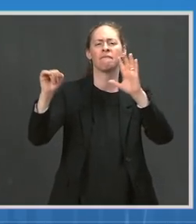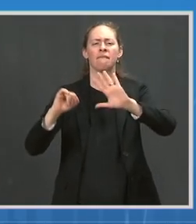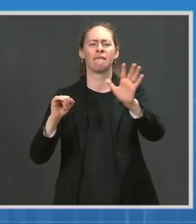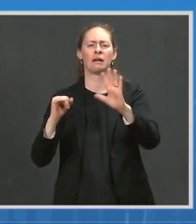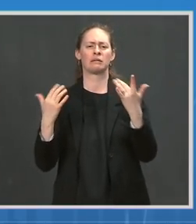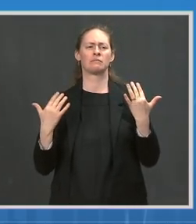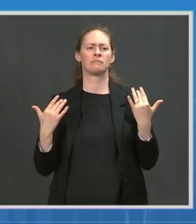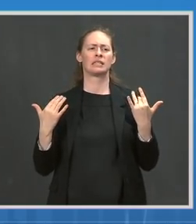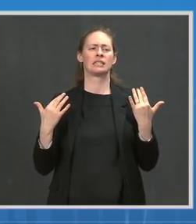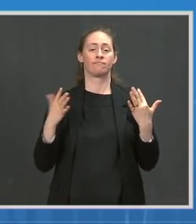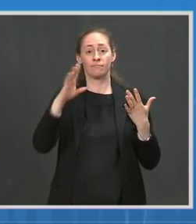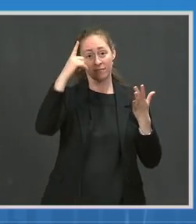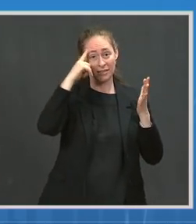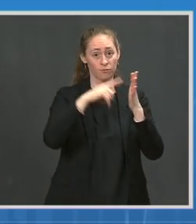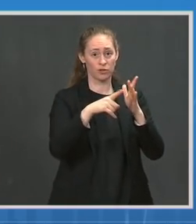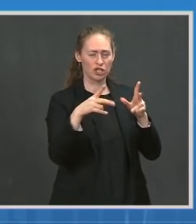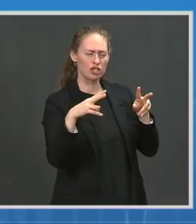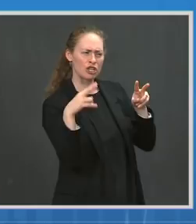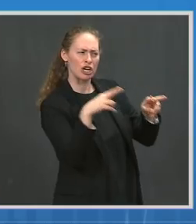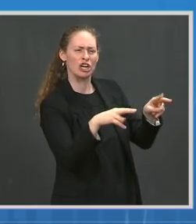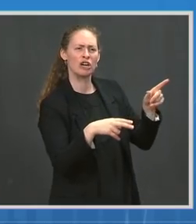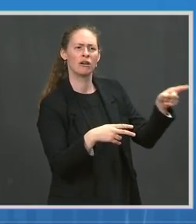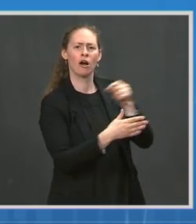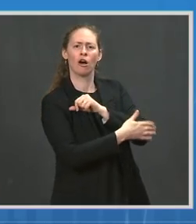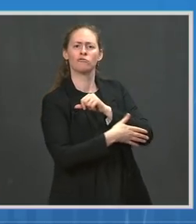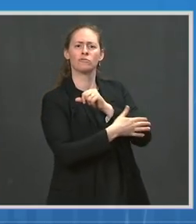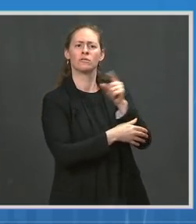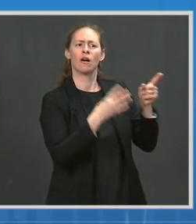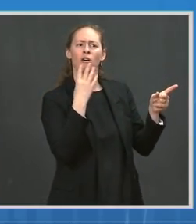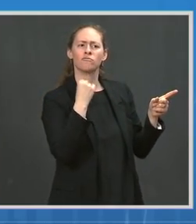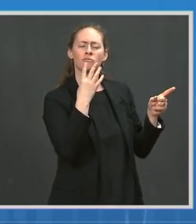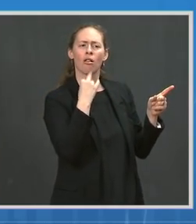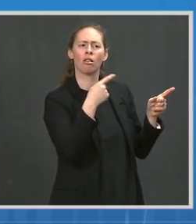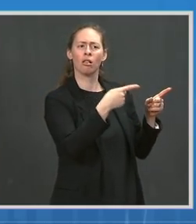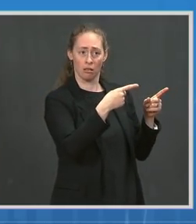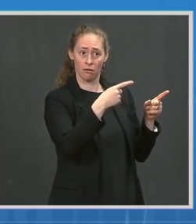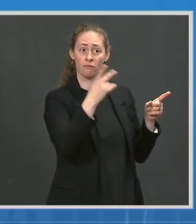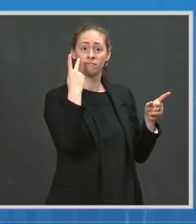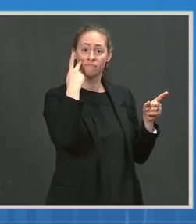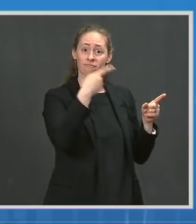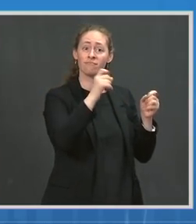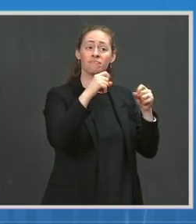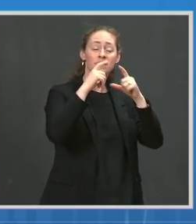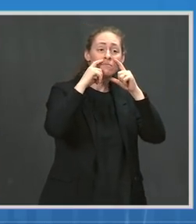they've begun to lift their outdoor mask mandates at a 60-some-odd percent vaccination rate.